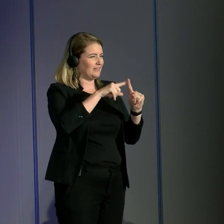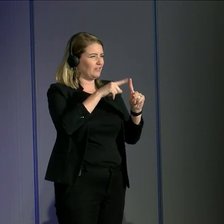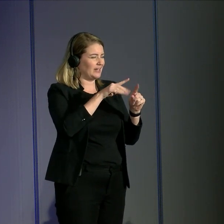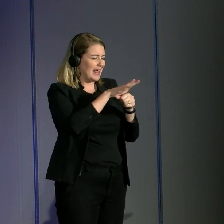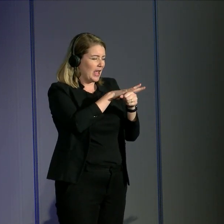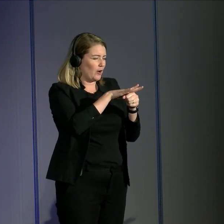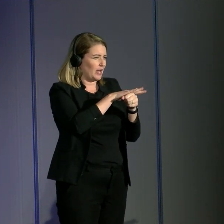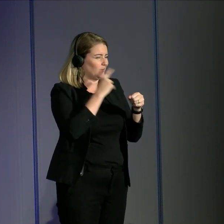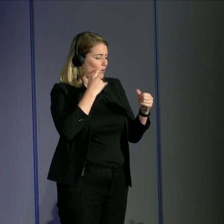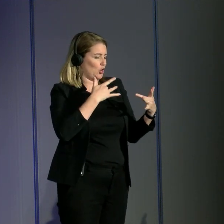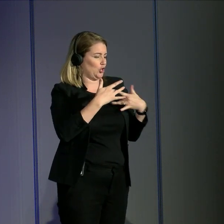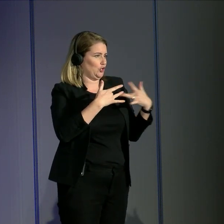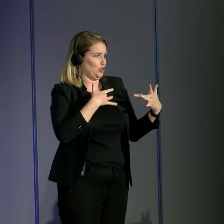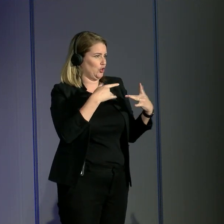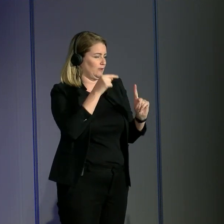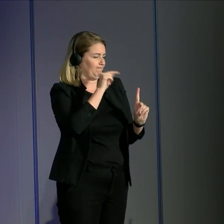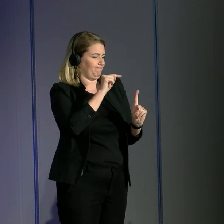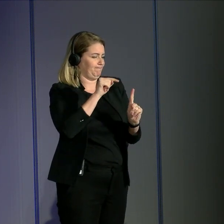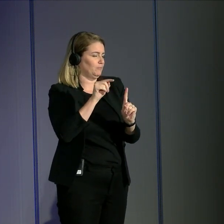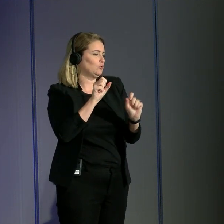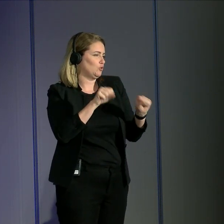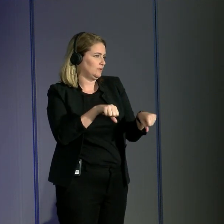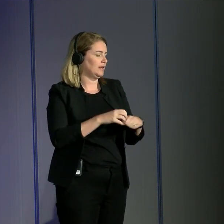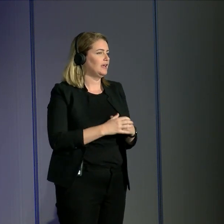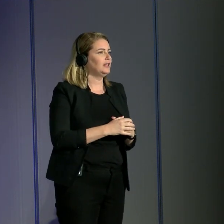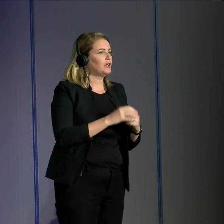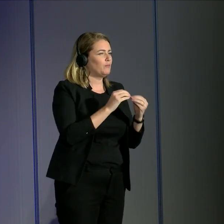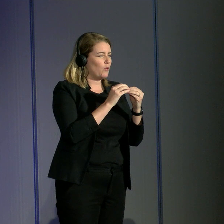Okay? So you're doing a finer level of analysis.